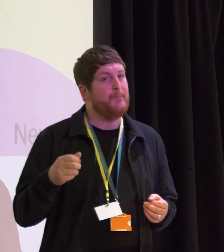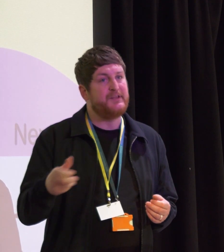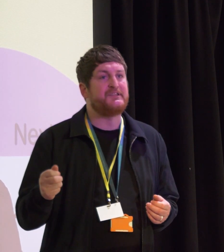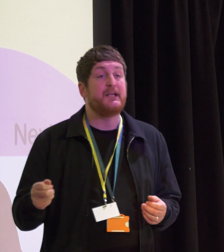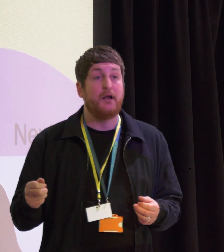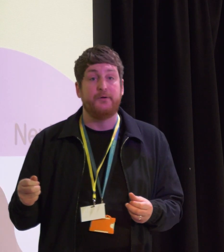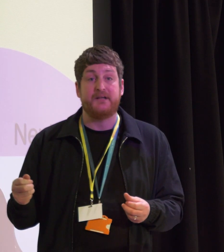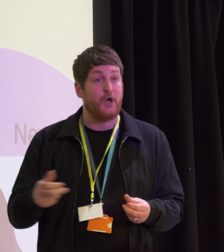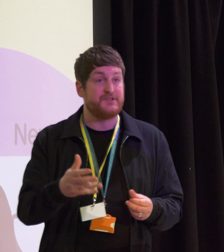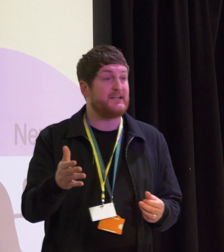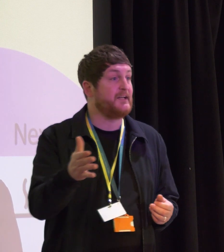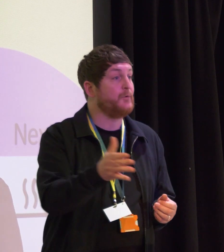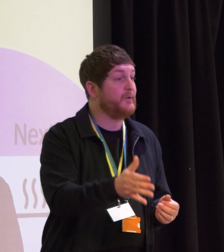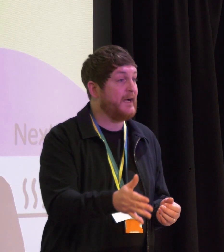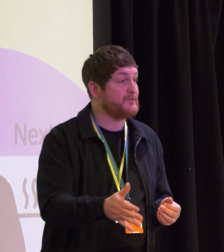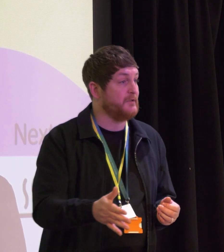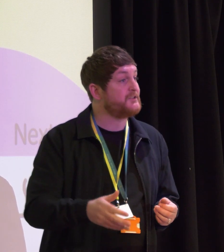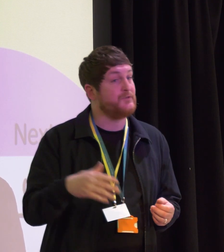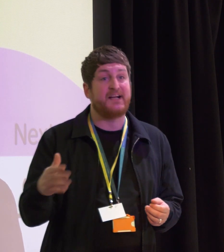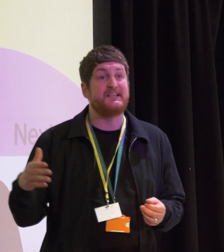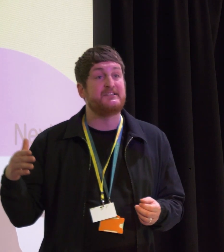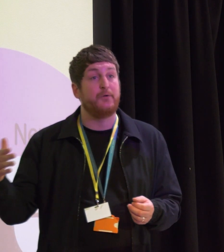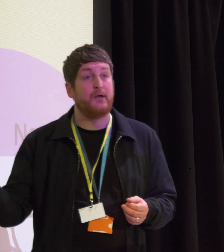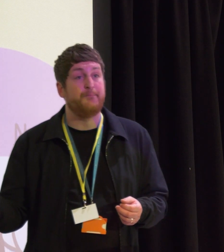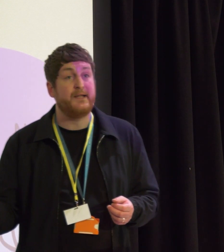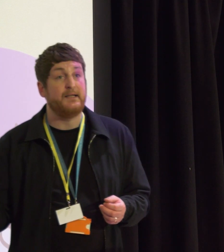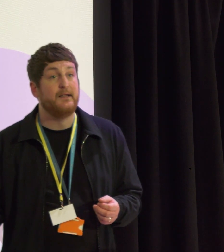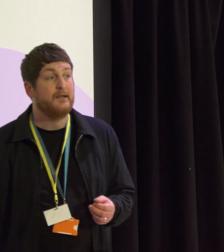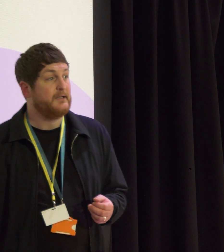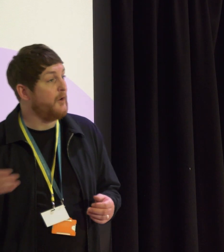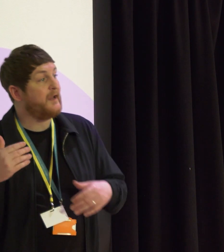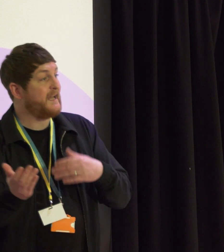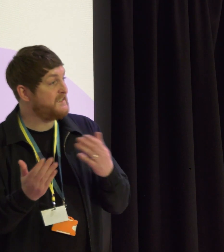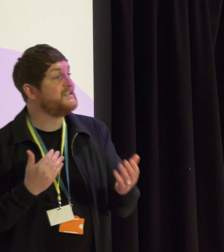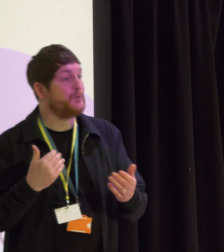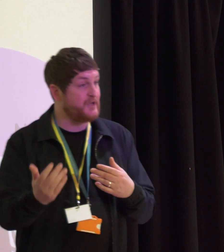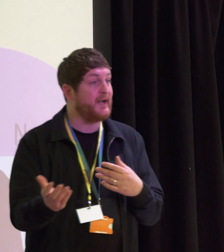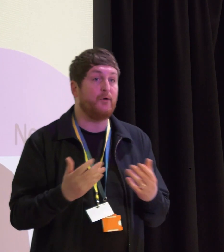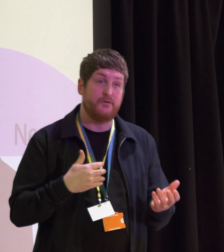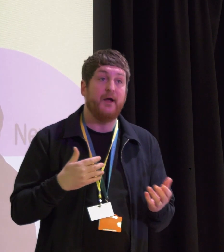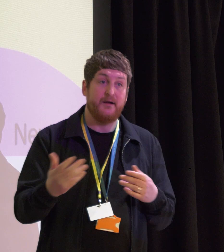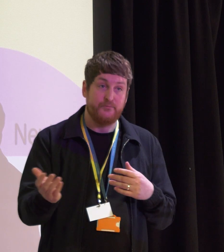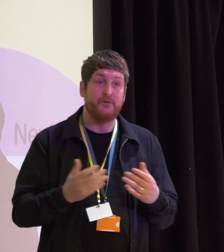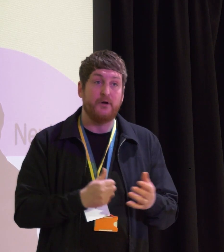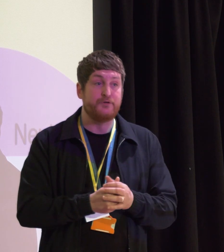And this is included contacting local counsellors, contacting his local MP, you know, getting into a dialogue, you know,